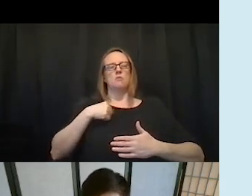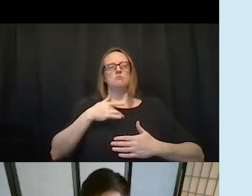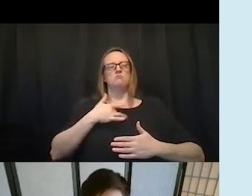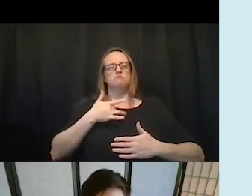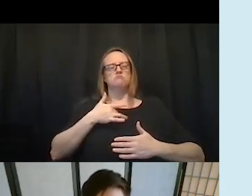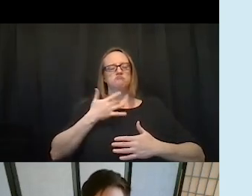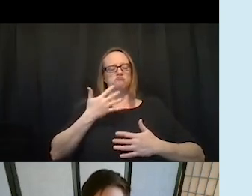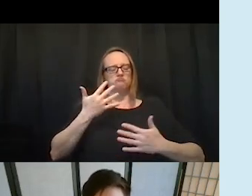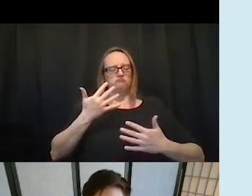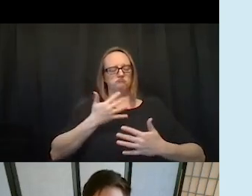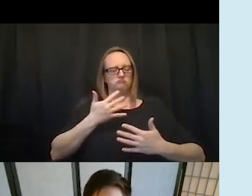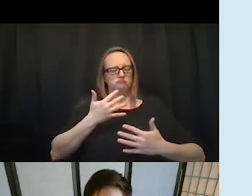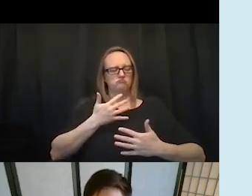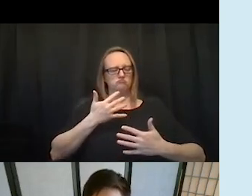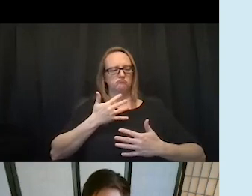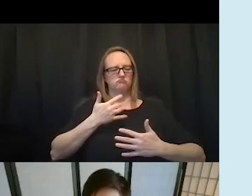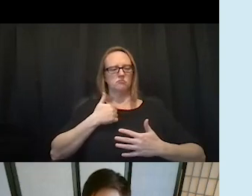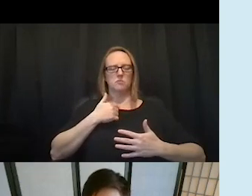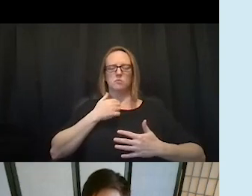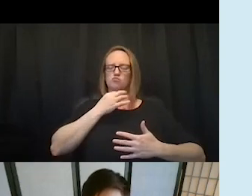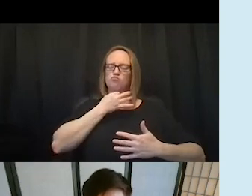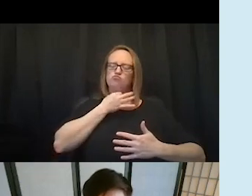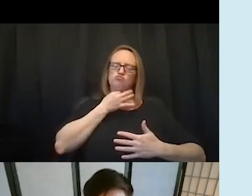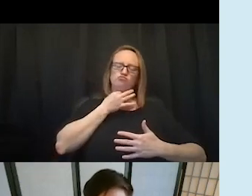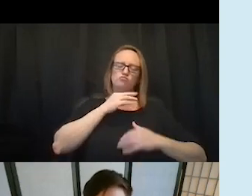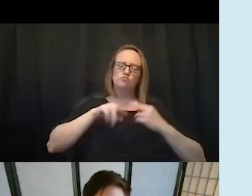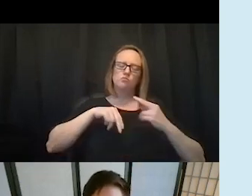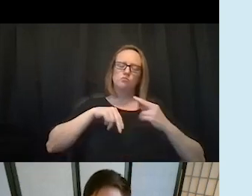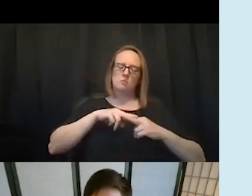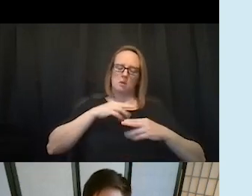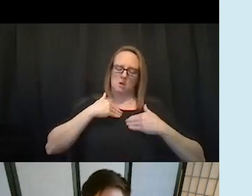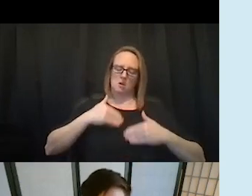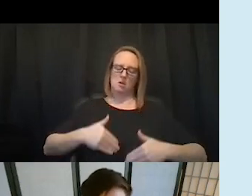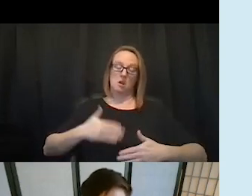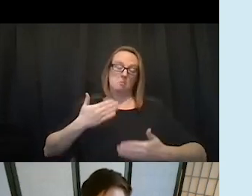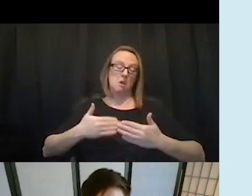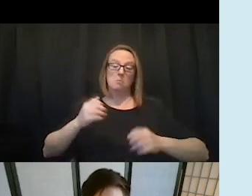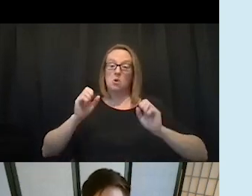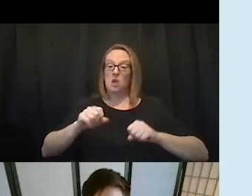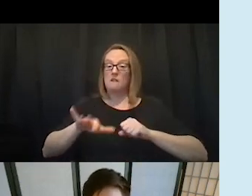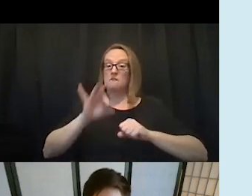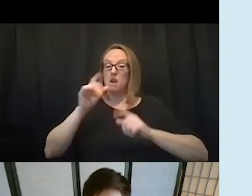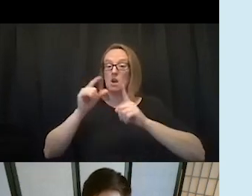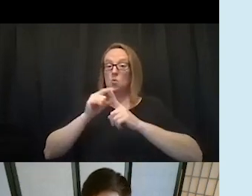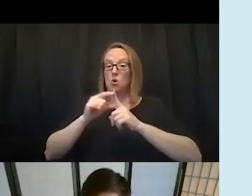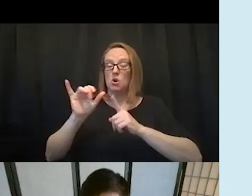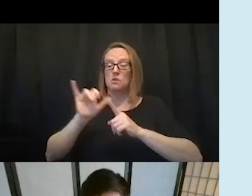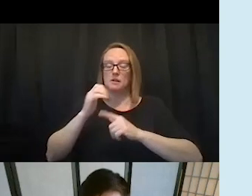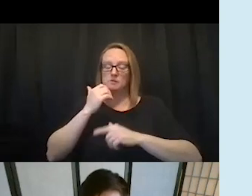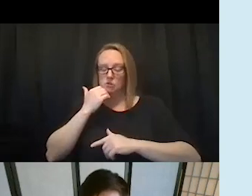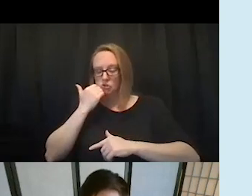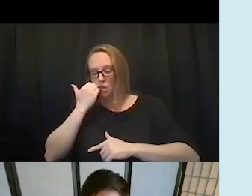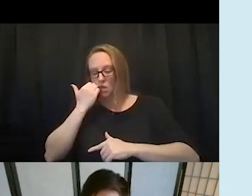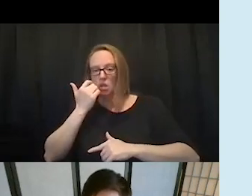so you might have words to describe it such as shame, fear, doubt or longing or maybe you'll have